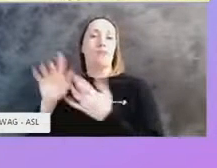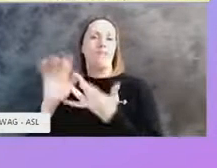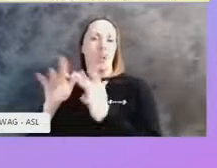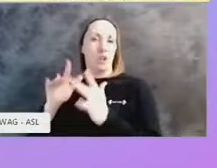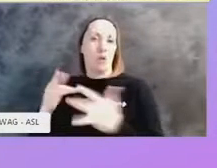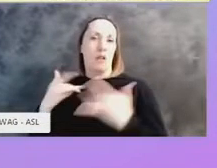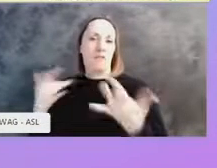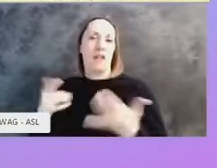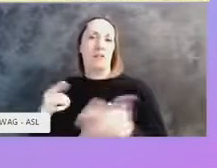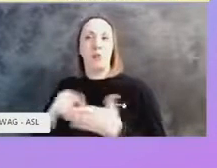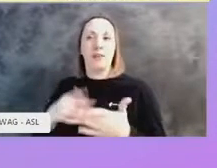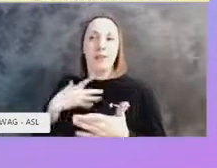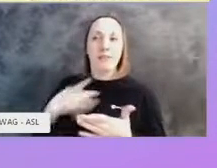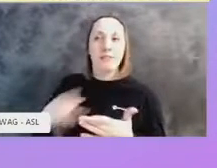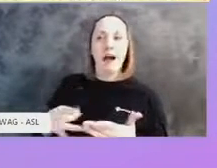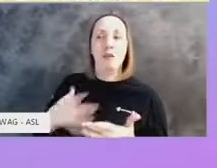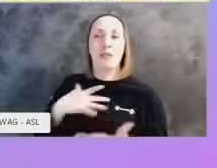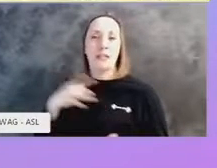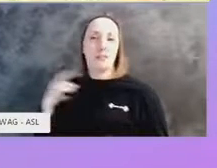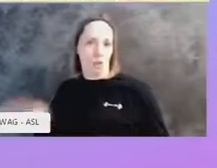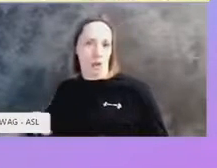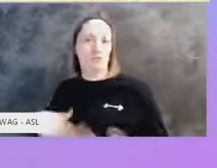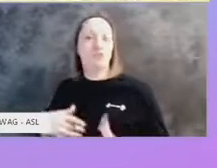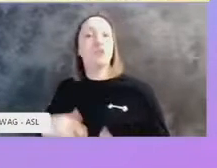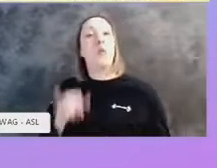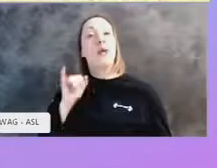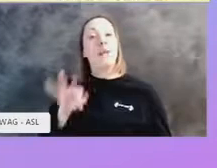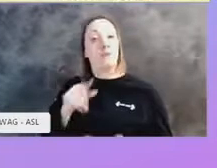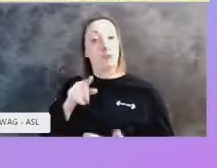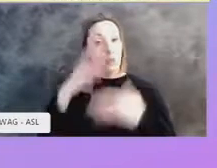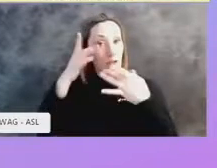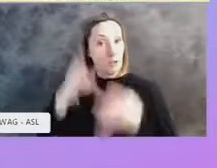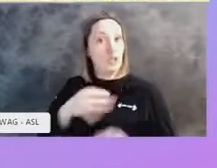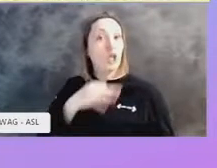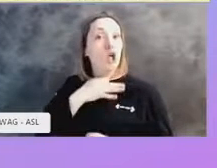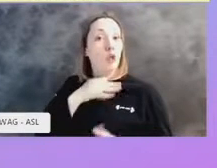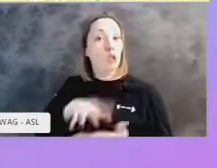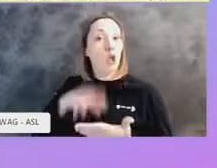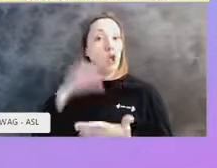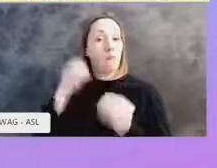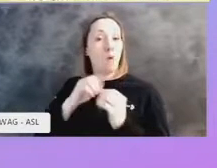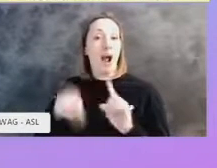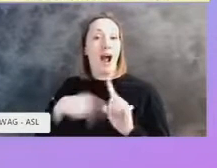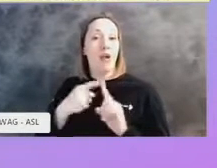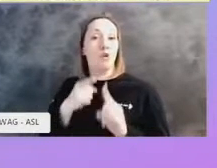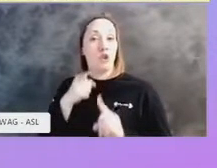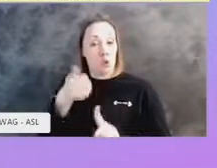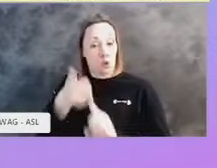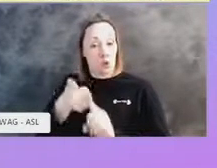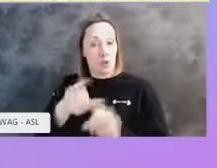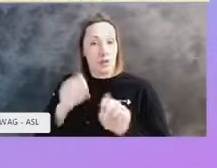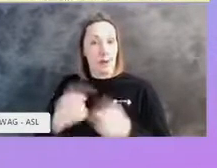experience live in person or virtual events. Whether they appreciate, also. What are the challenges and the things